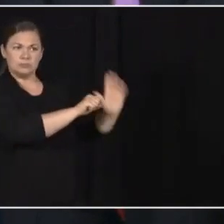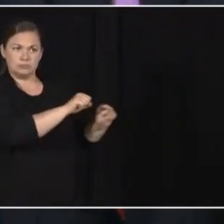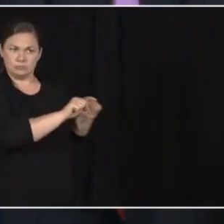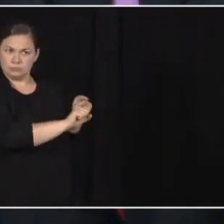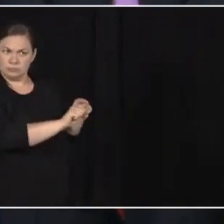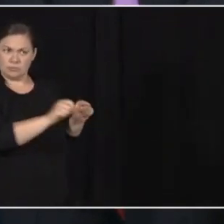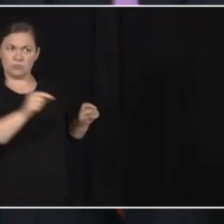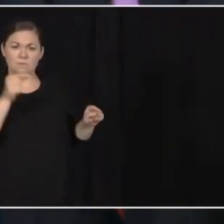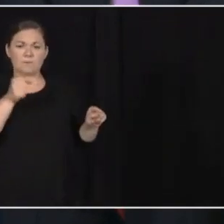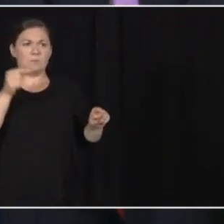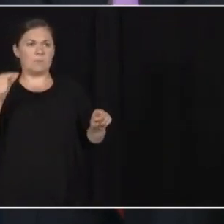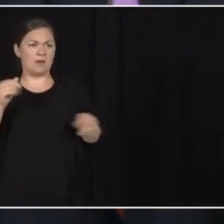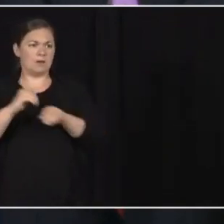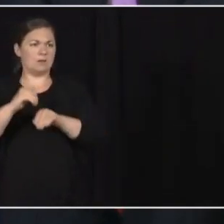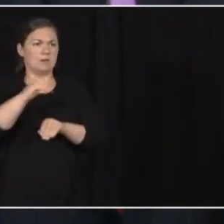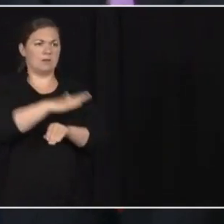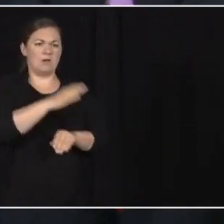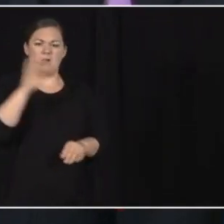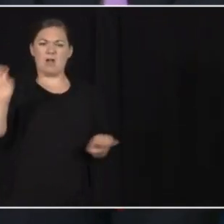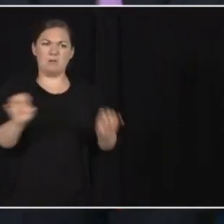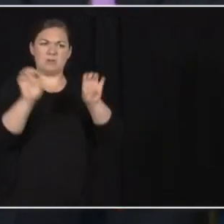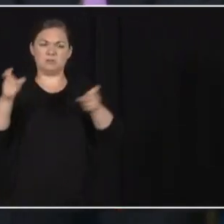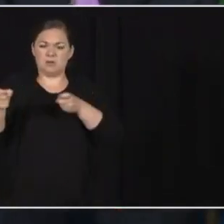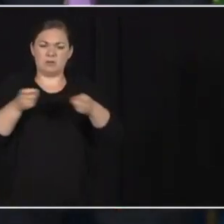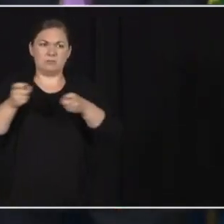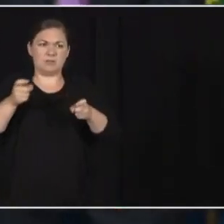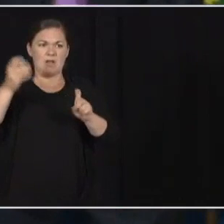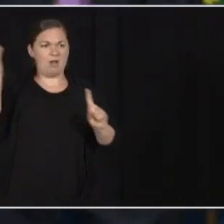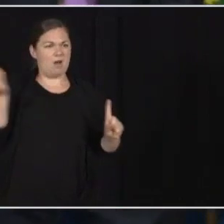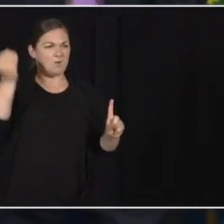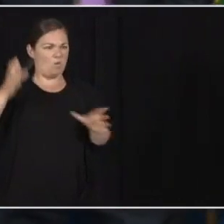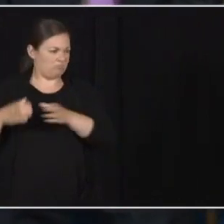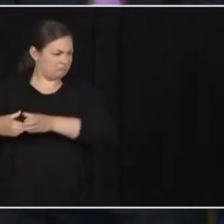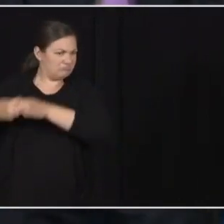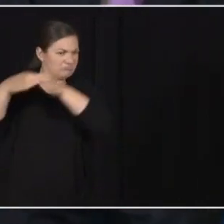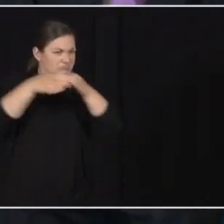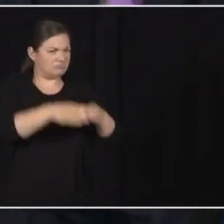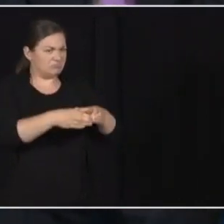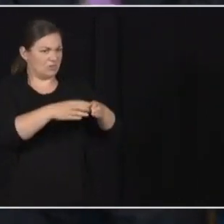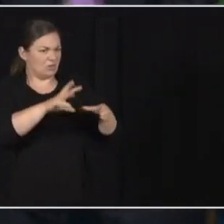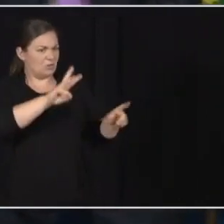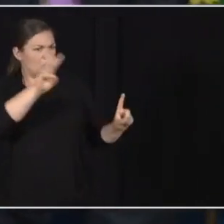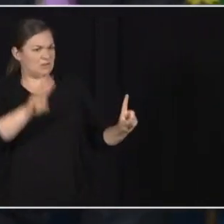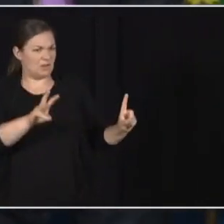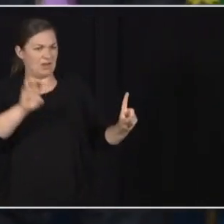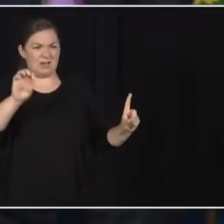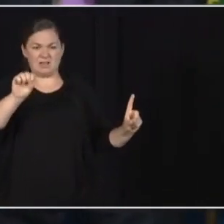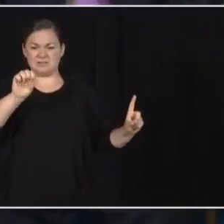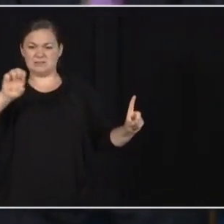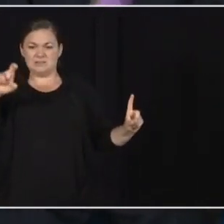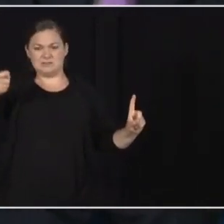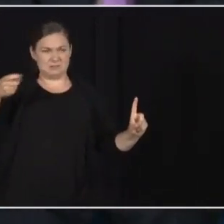I wonder if you can confirm reports that we are hearing that the province has deployed emergency management Ontario.